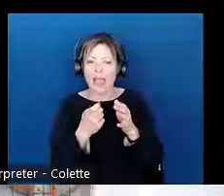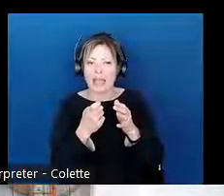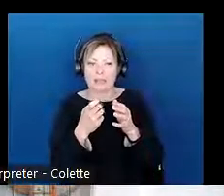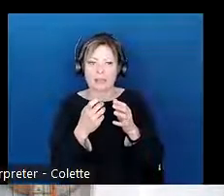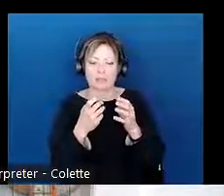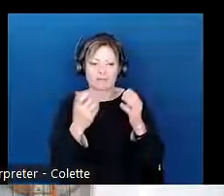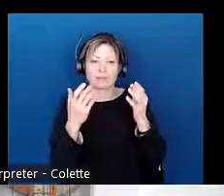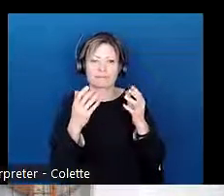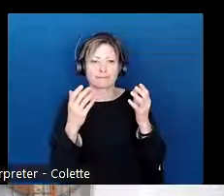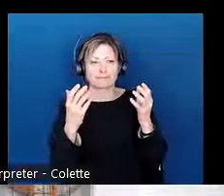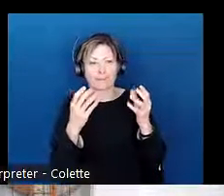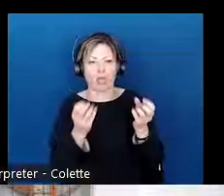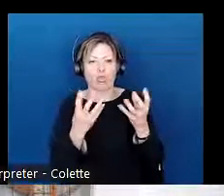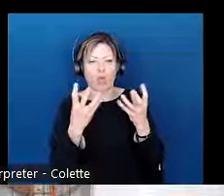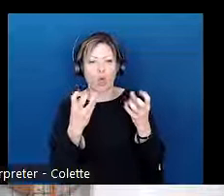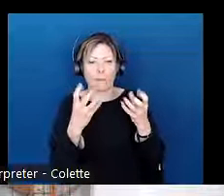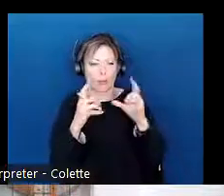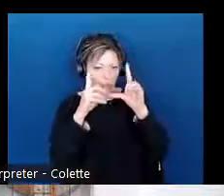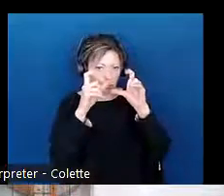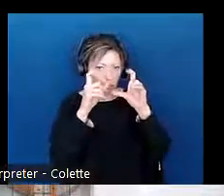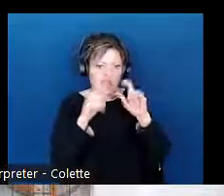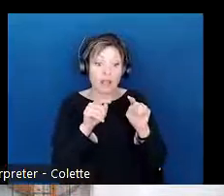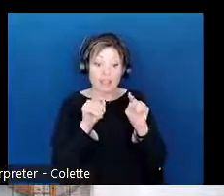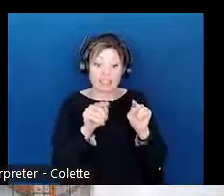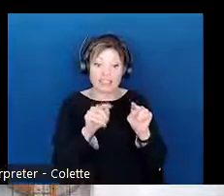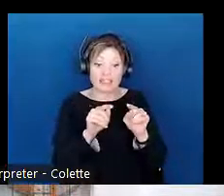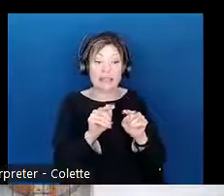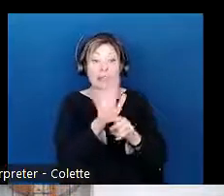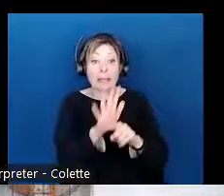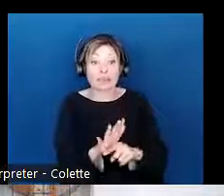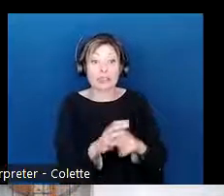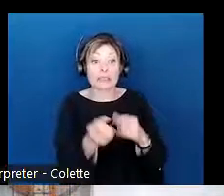this was the imagery that she got and it's really nice as you approach because they really pop out